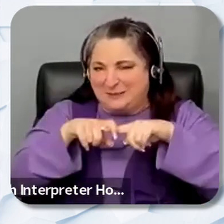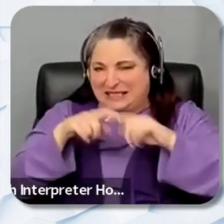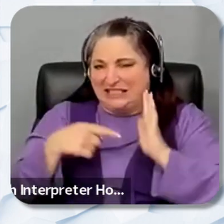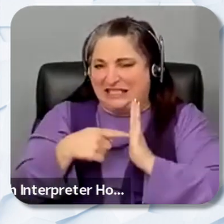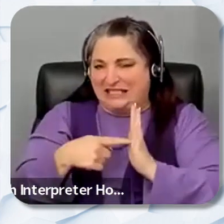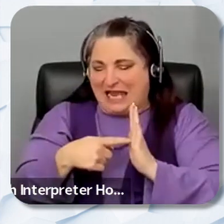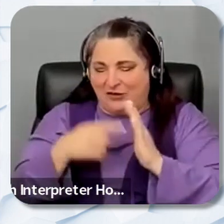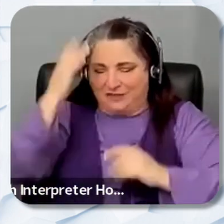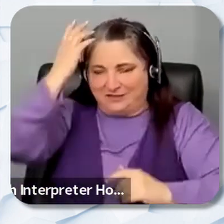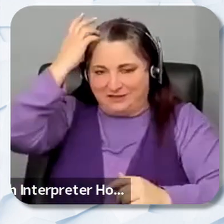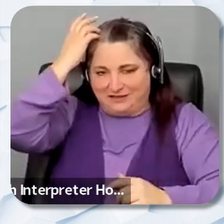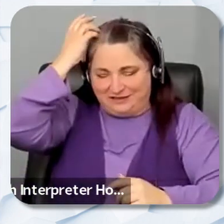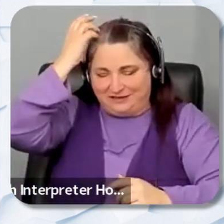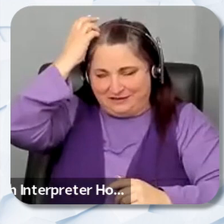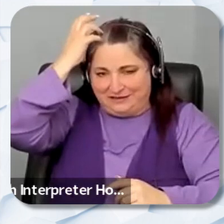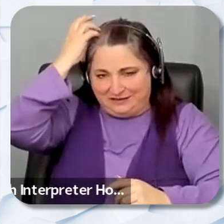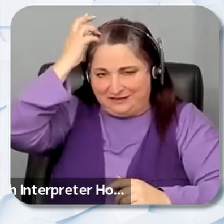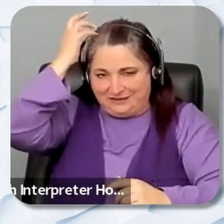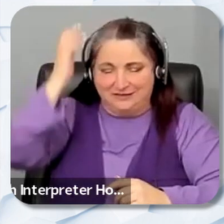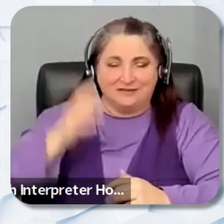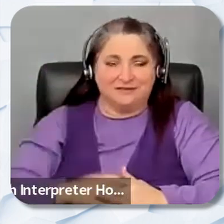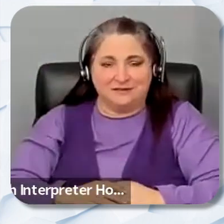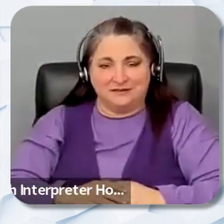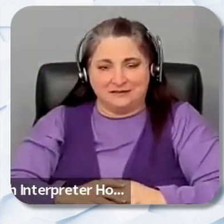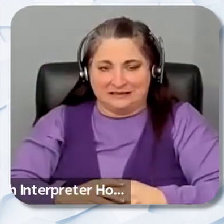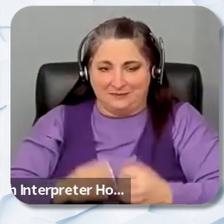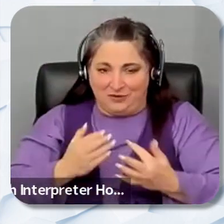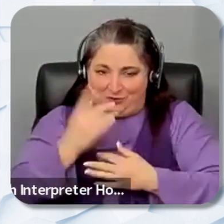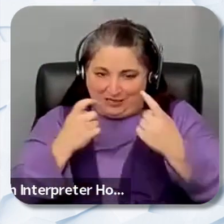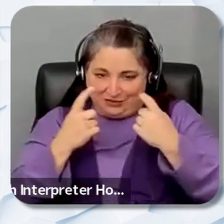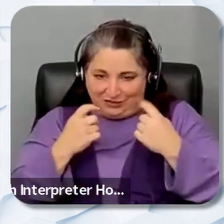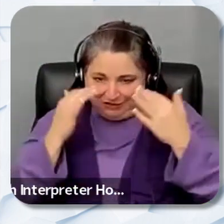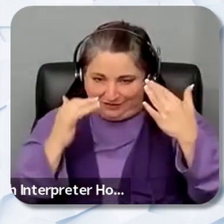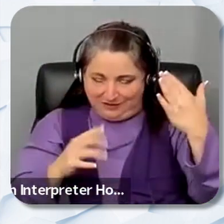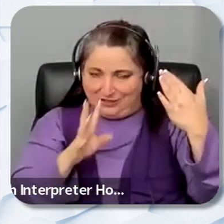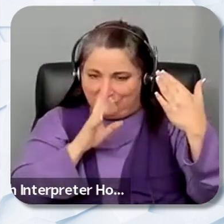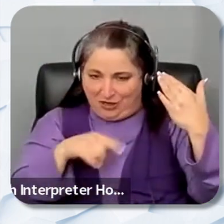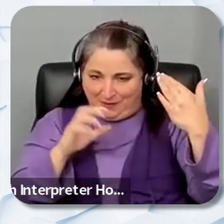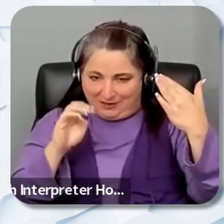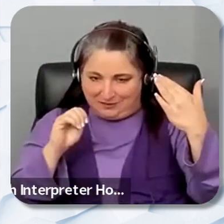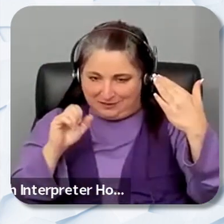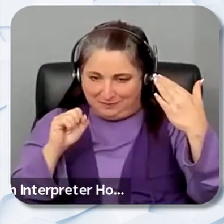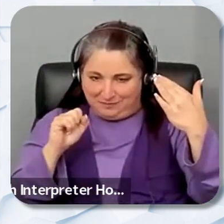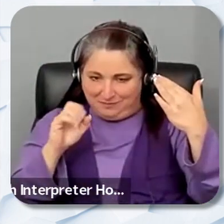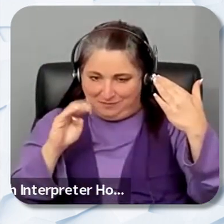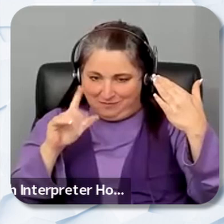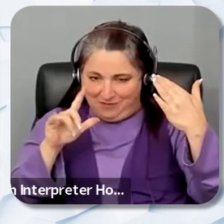Trying to go through these. I think I talked about some of these. Just talked about the